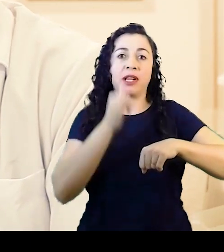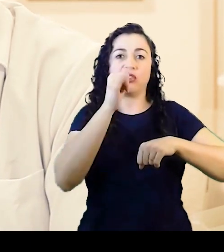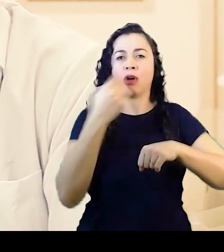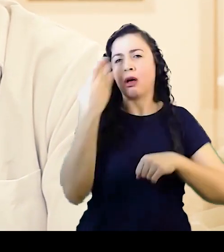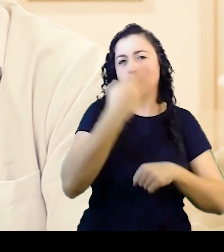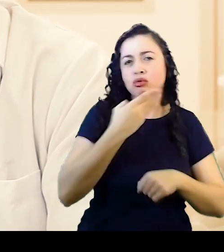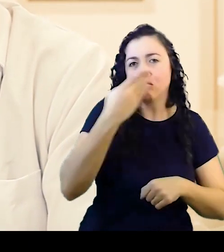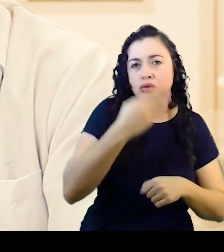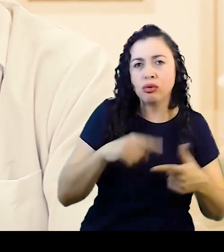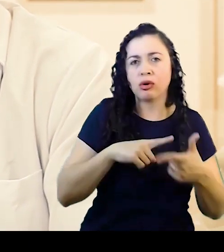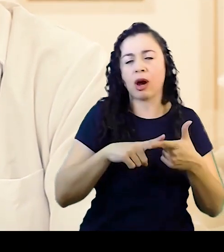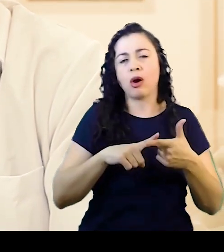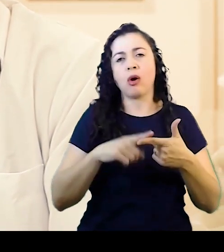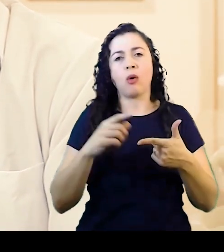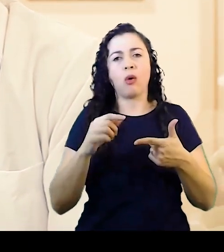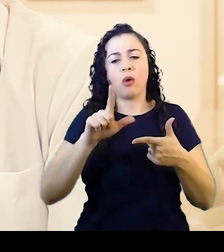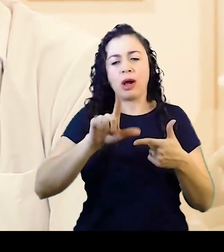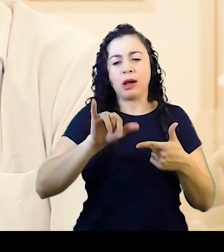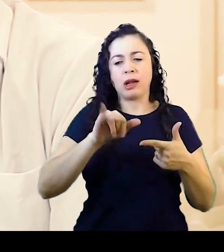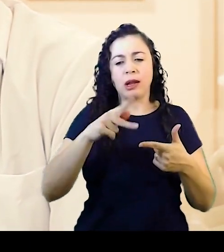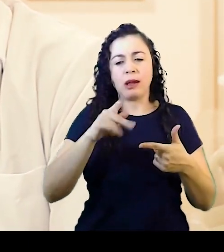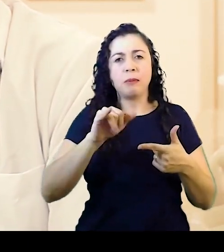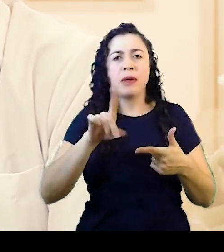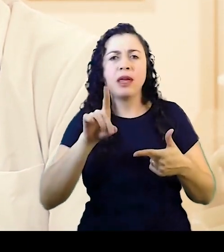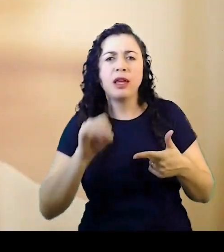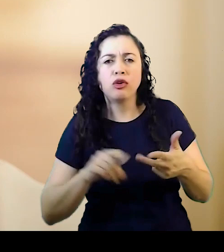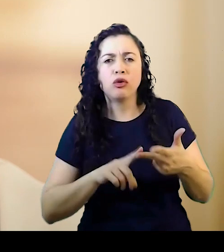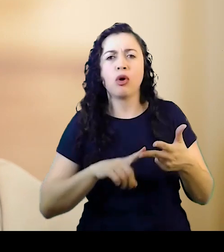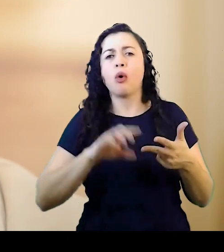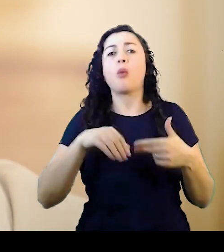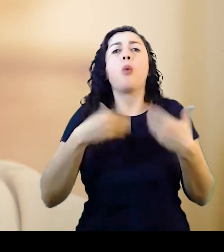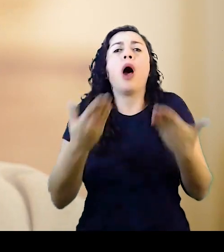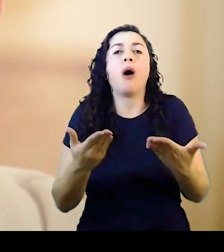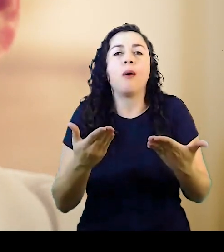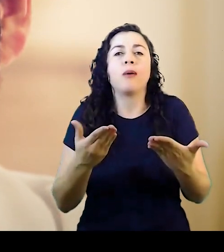such as amino acids, lipids, can be modulated by viral infection.